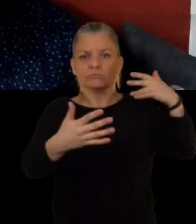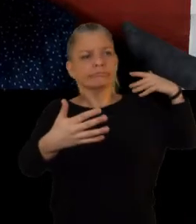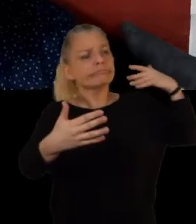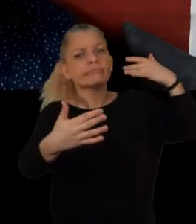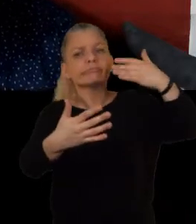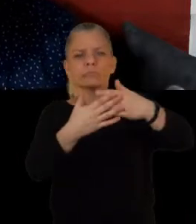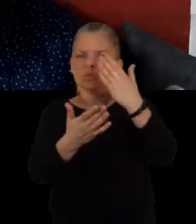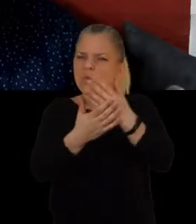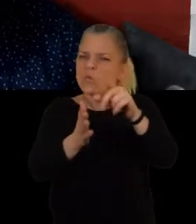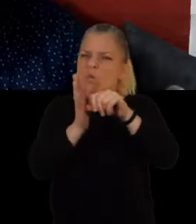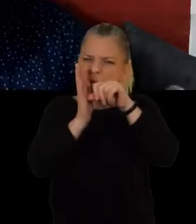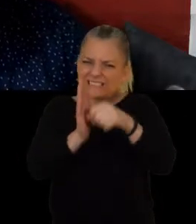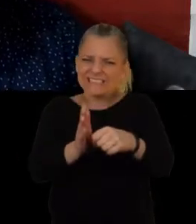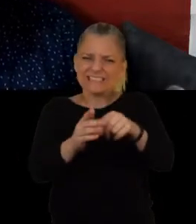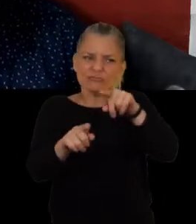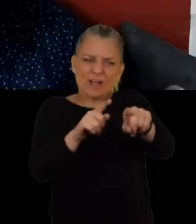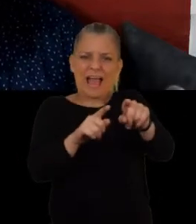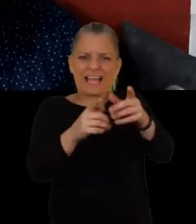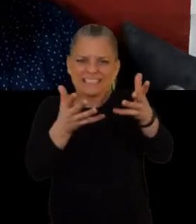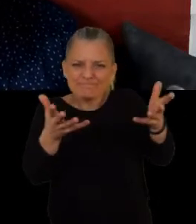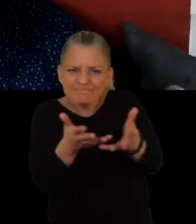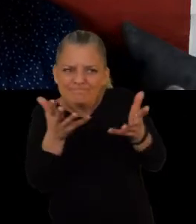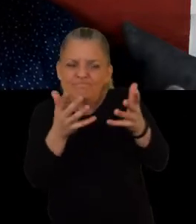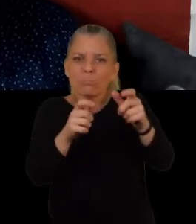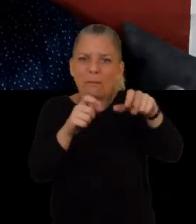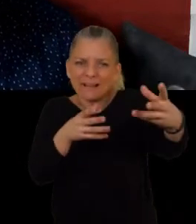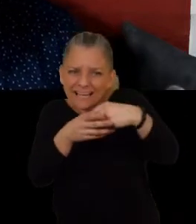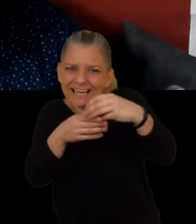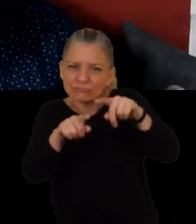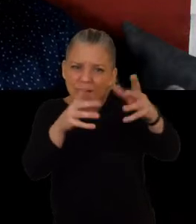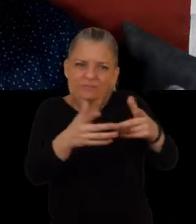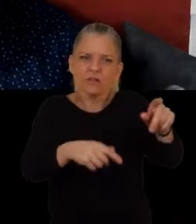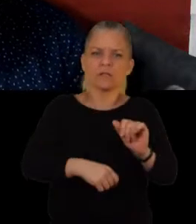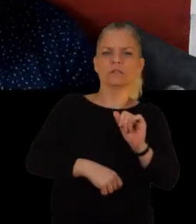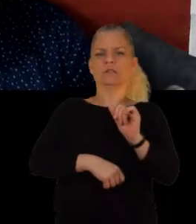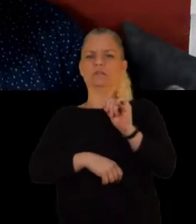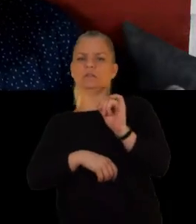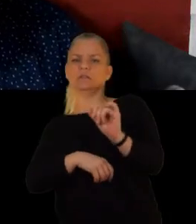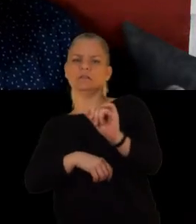i've definitely found over time that you're just it's so difficult to convince people that